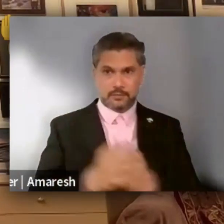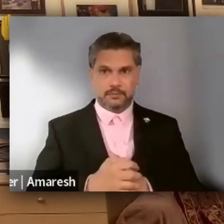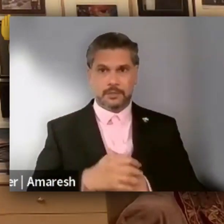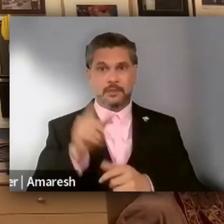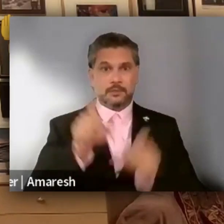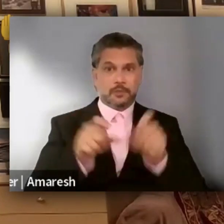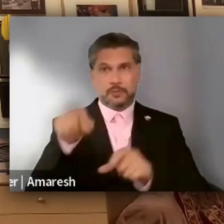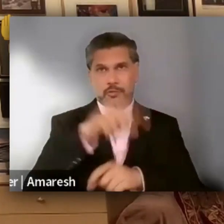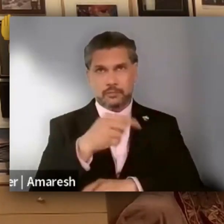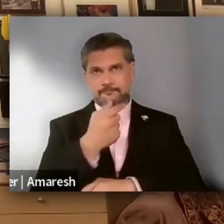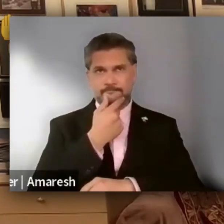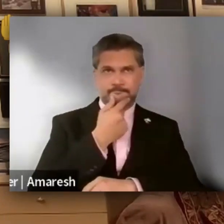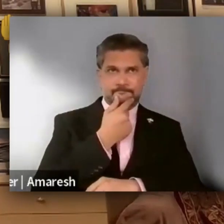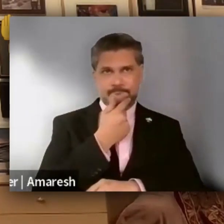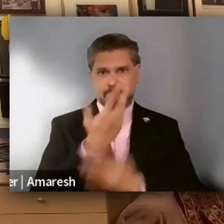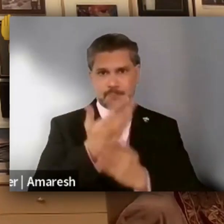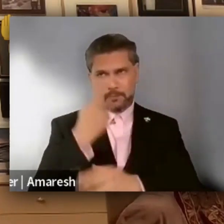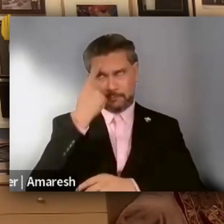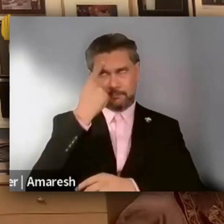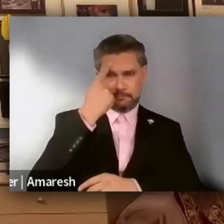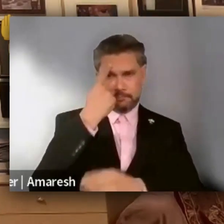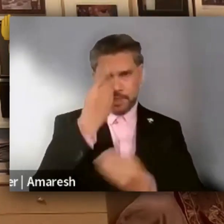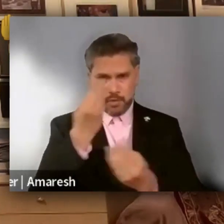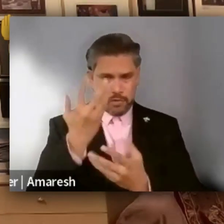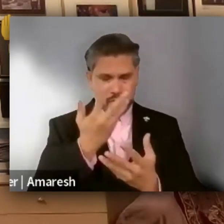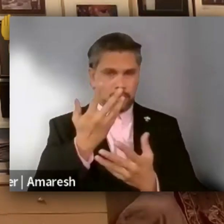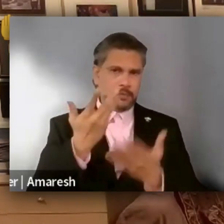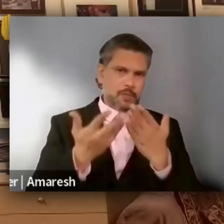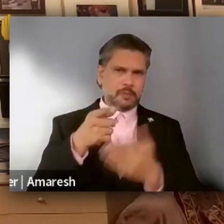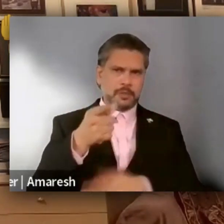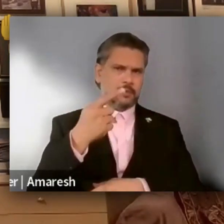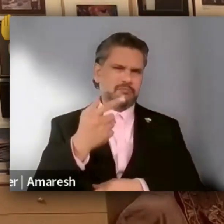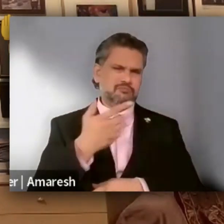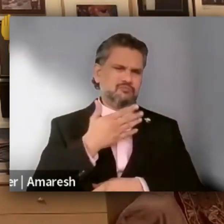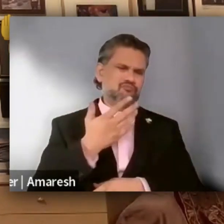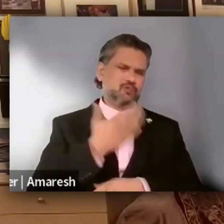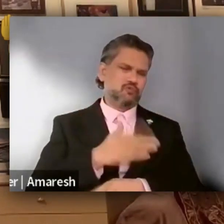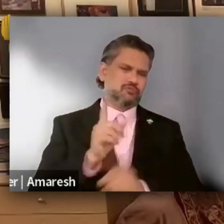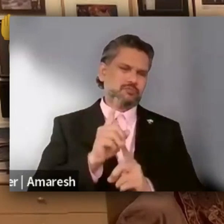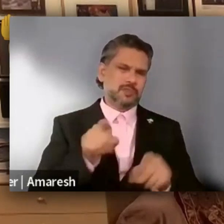Those of you who are thinking carefully about this will also notice that you might not want the